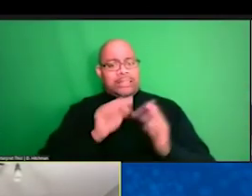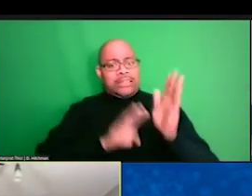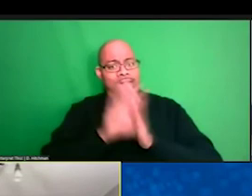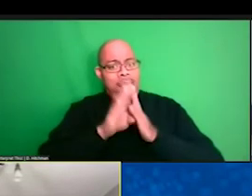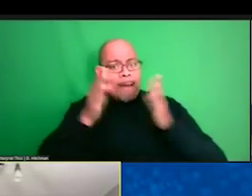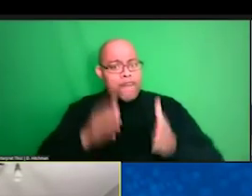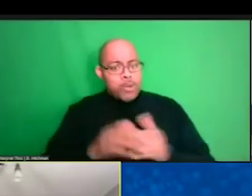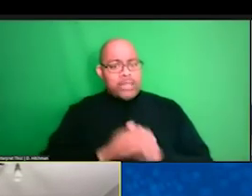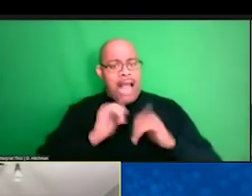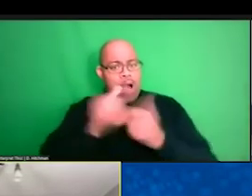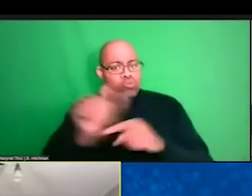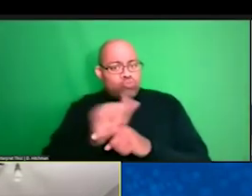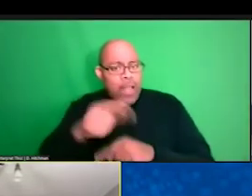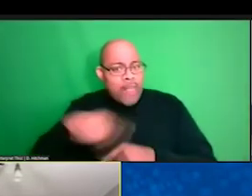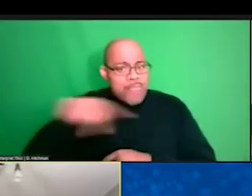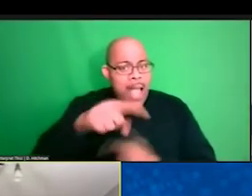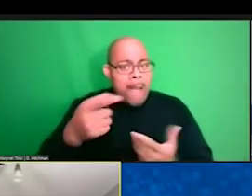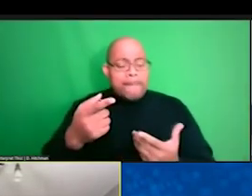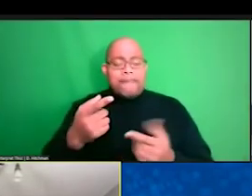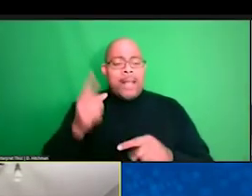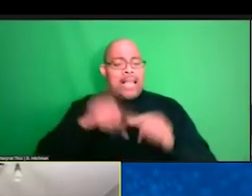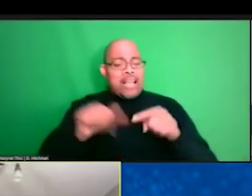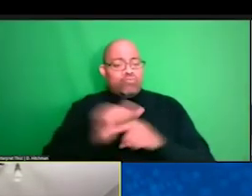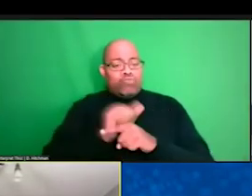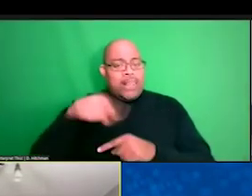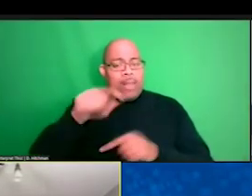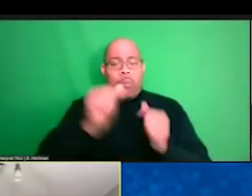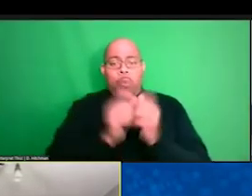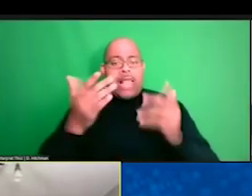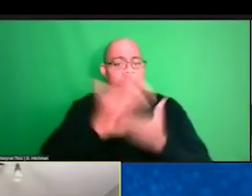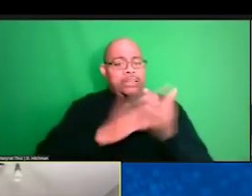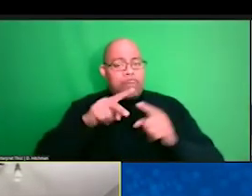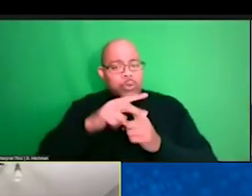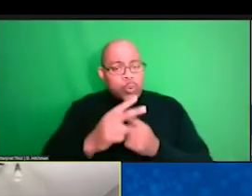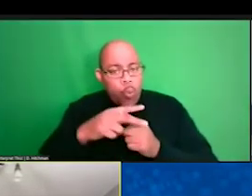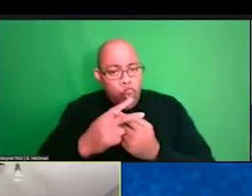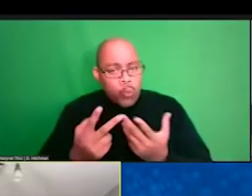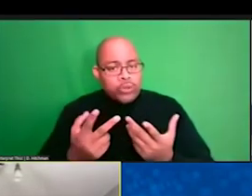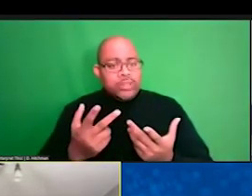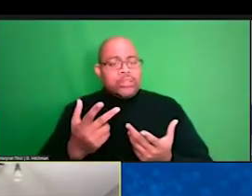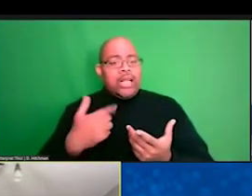train them. You cannot train them without some tooling. I still remember one of my members,